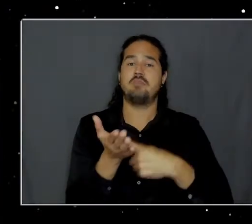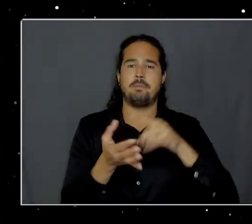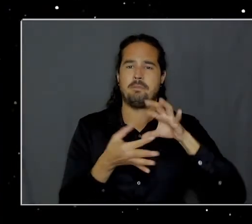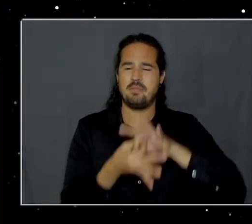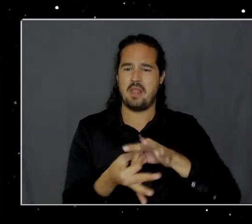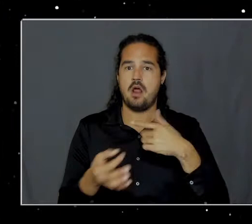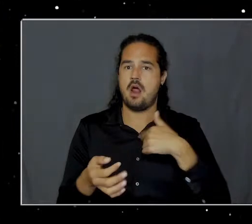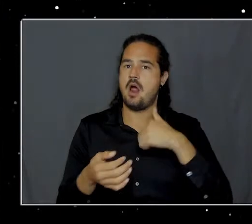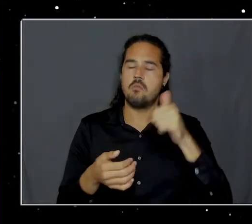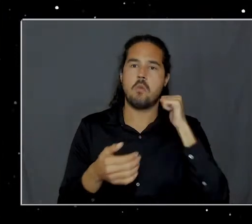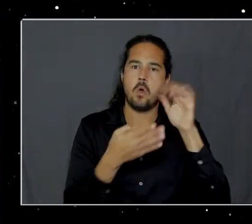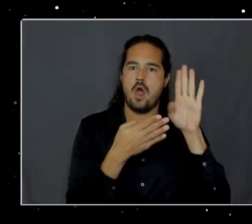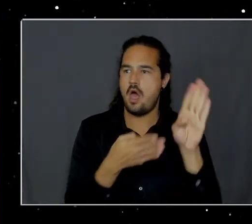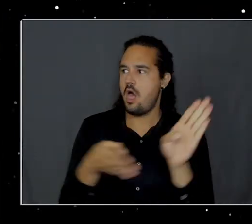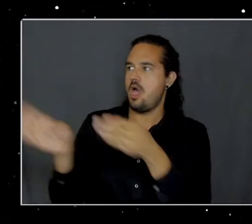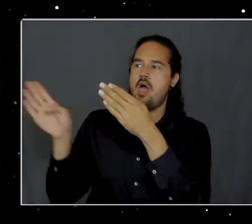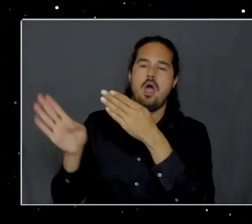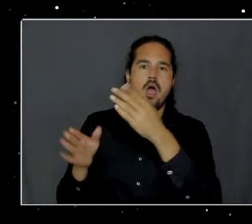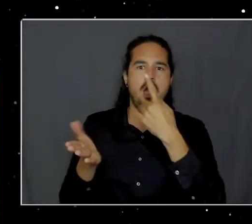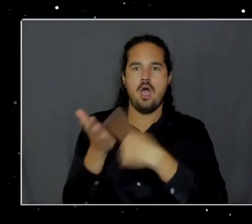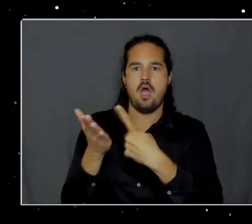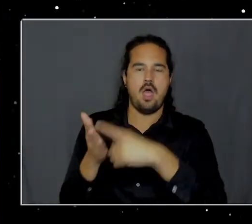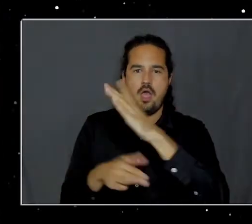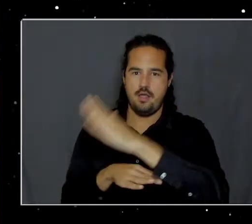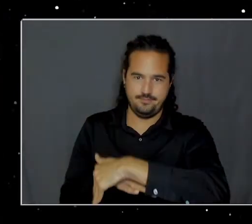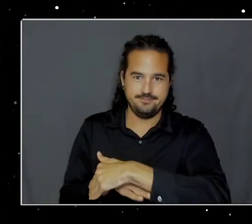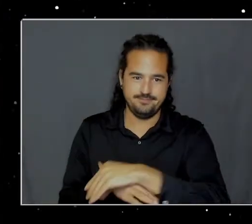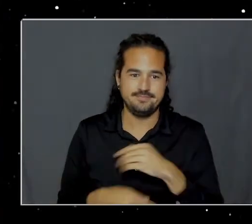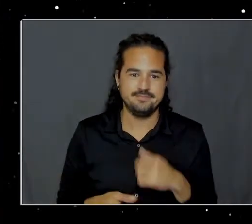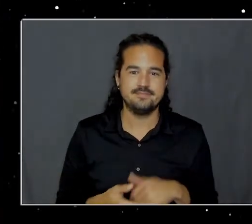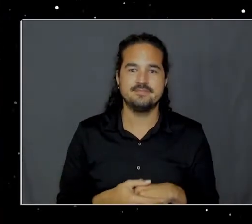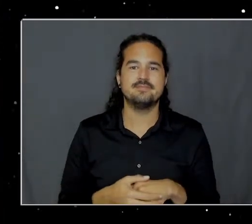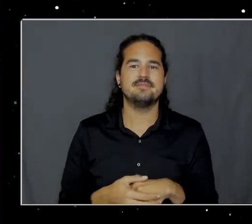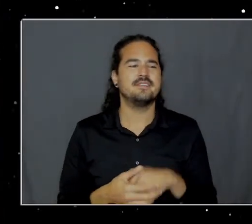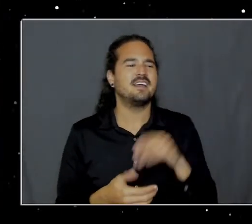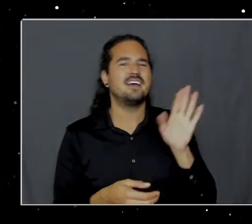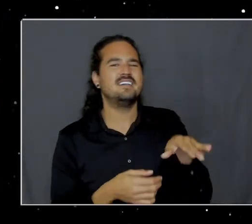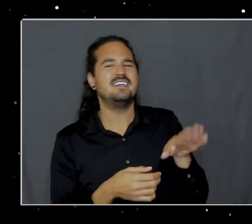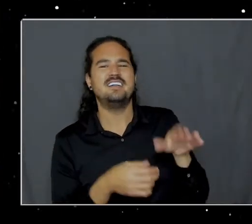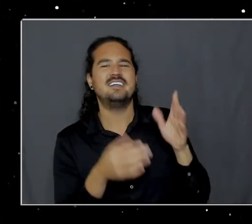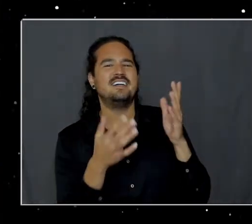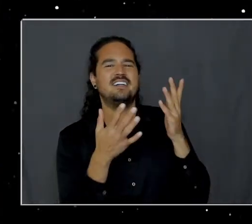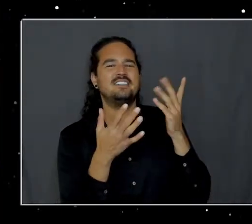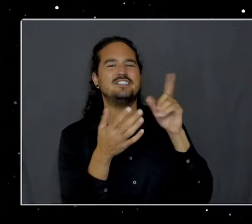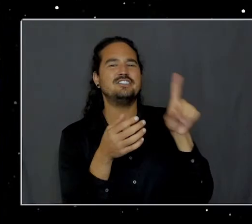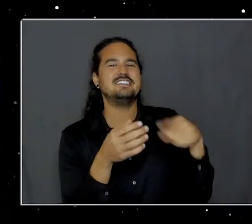SAY ABOUT THAT BECAUSE WE WILL NOT HIJACK THIS WONDERFUL EVENING BY JUST TALKING ABOUT STEVEN UNIVERSE. YES. THAT'S IT.